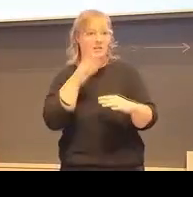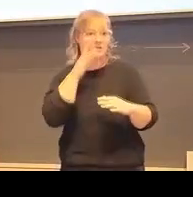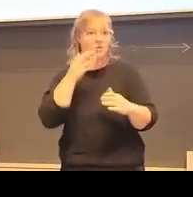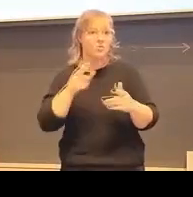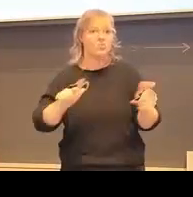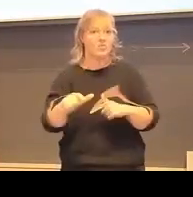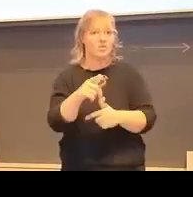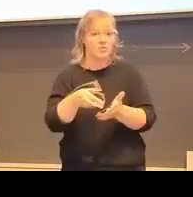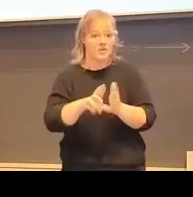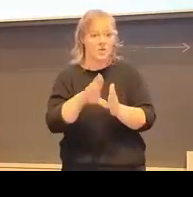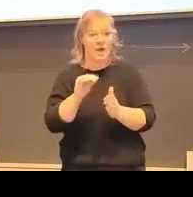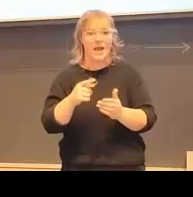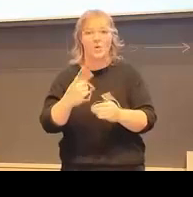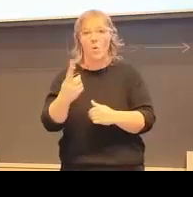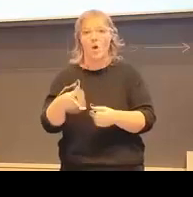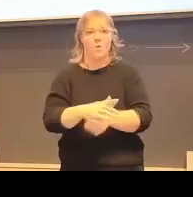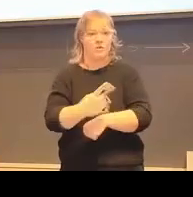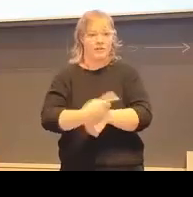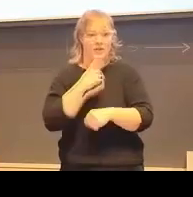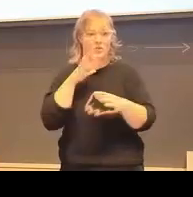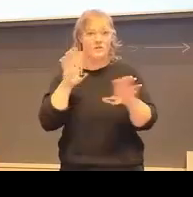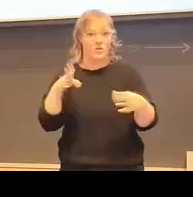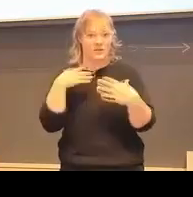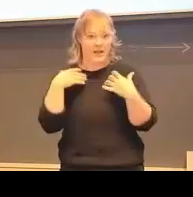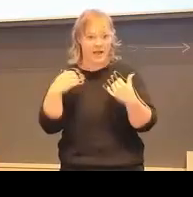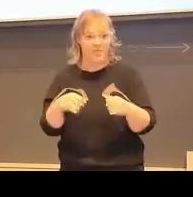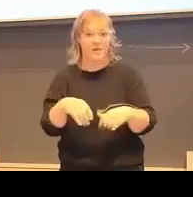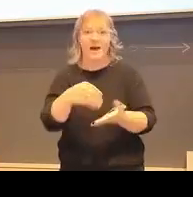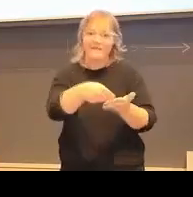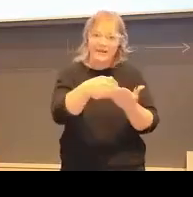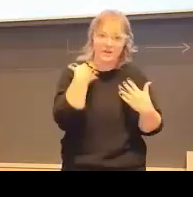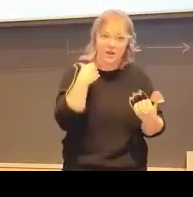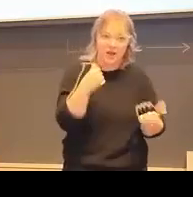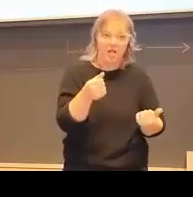day to focus on health this includes sessions on Financial Health and well-being physical health